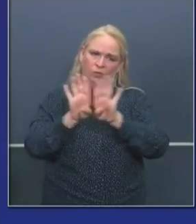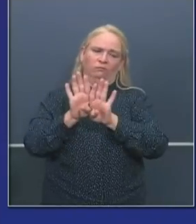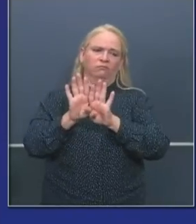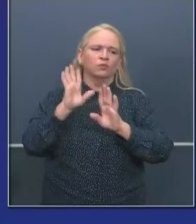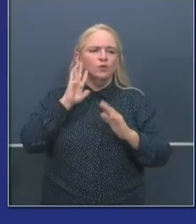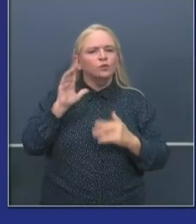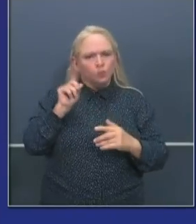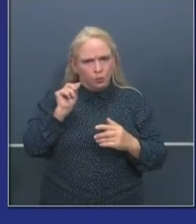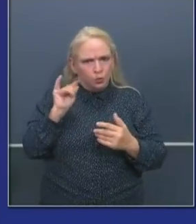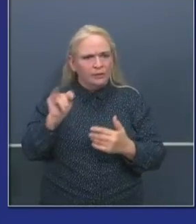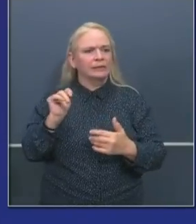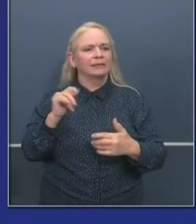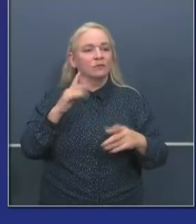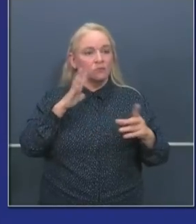MANY CITIES HAVE ALREADY